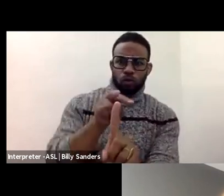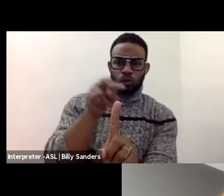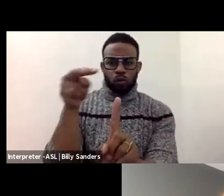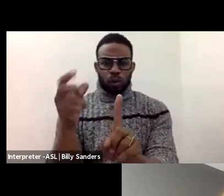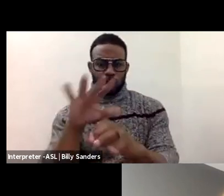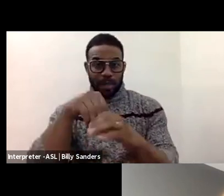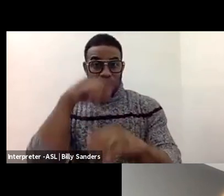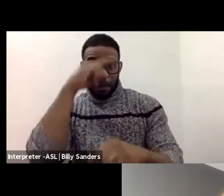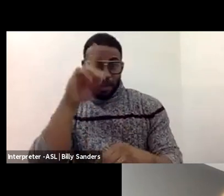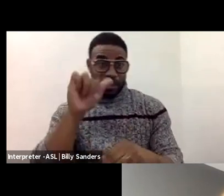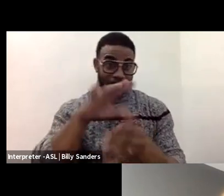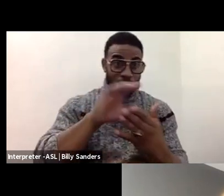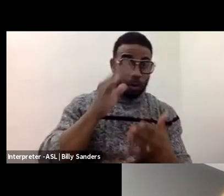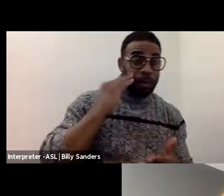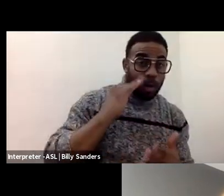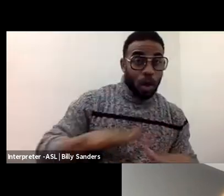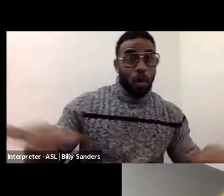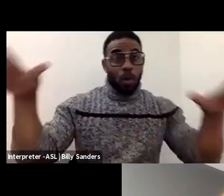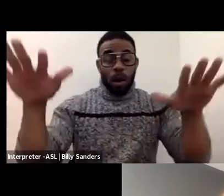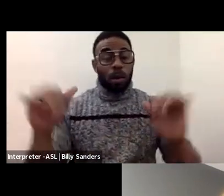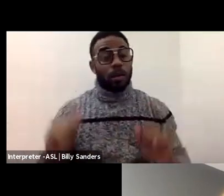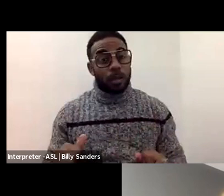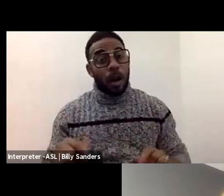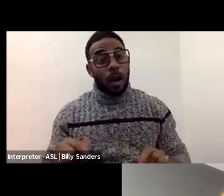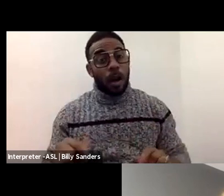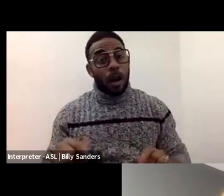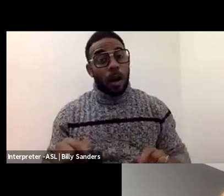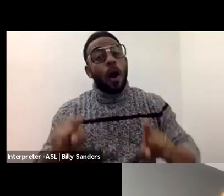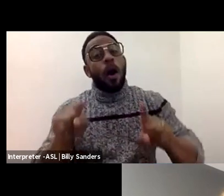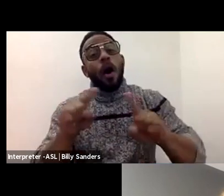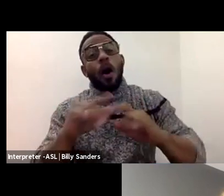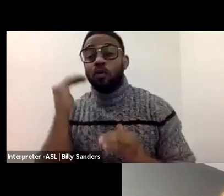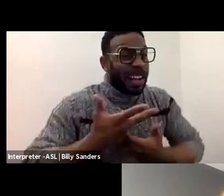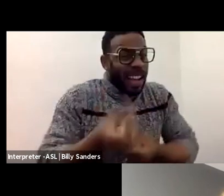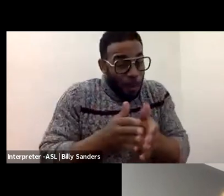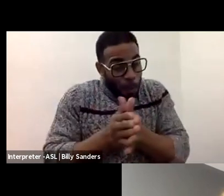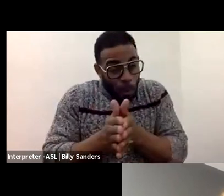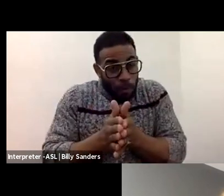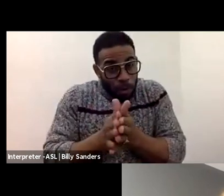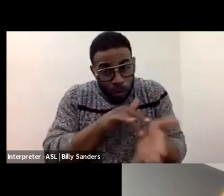disabled student experience abroad, greater confidence and motivation to study abroad